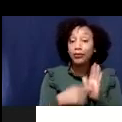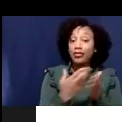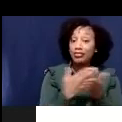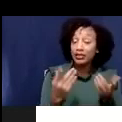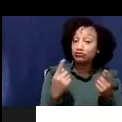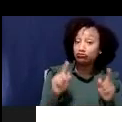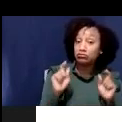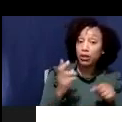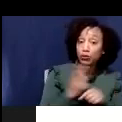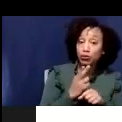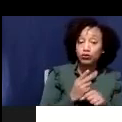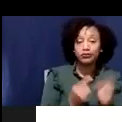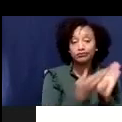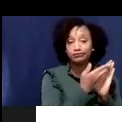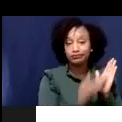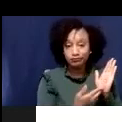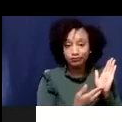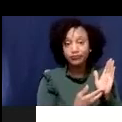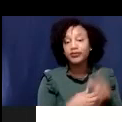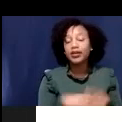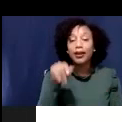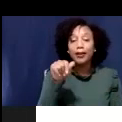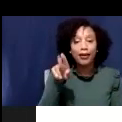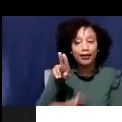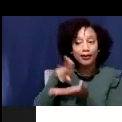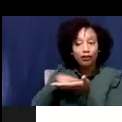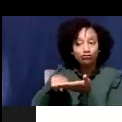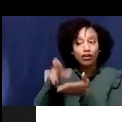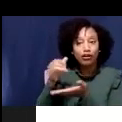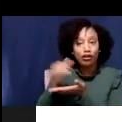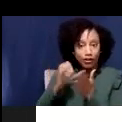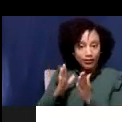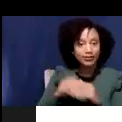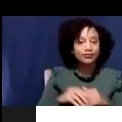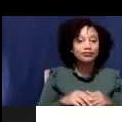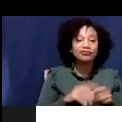to pay contracted artists for administrative and other personnel,